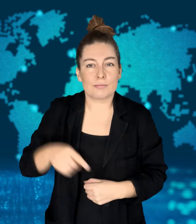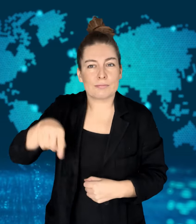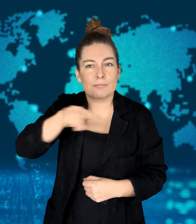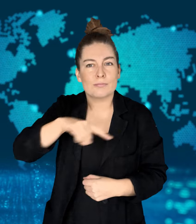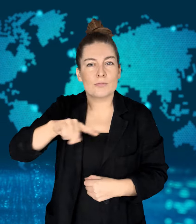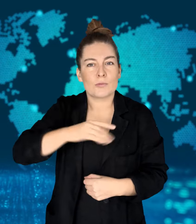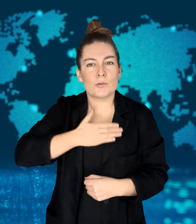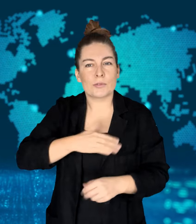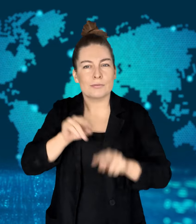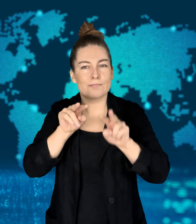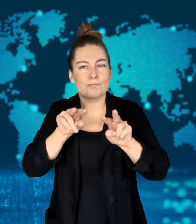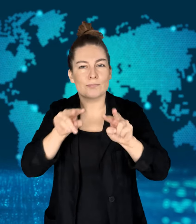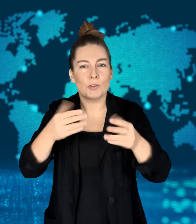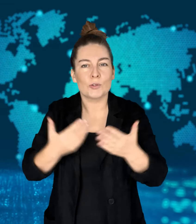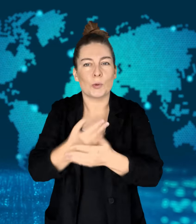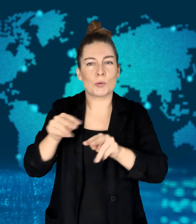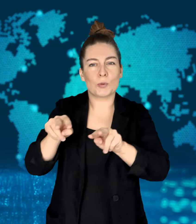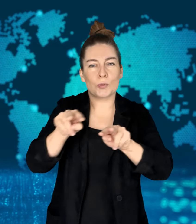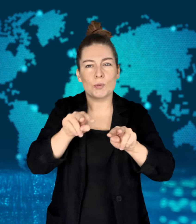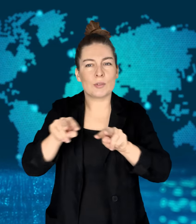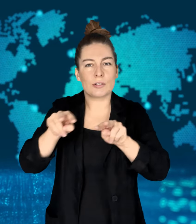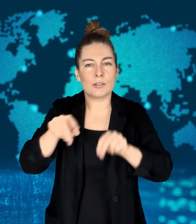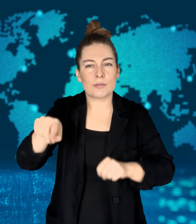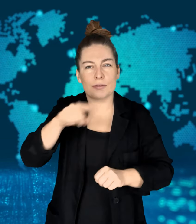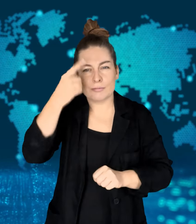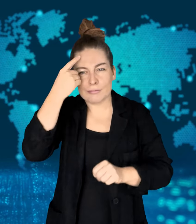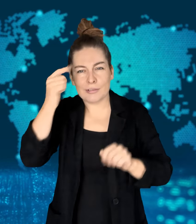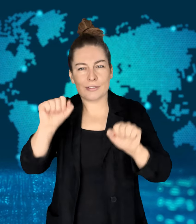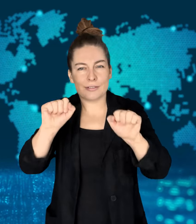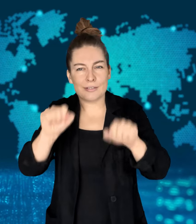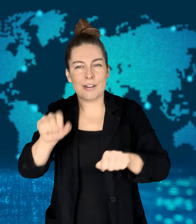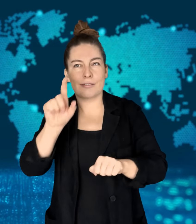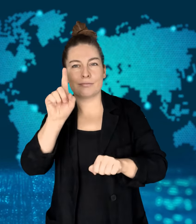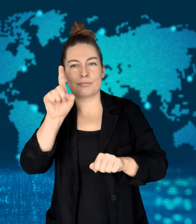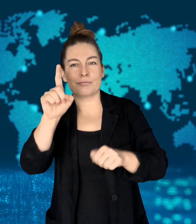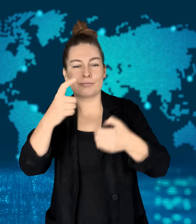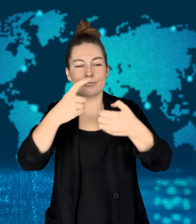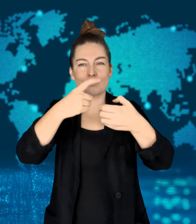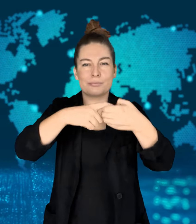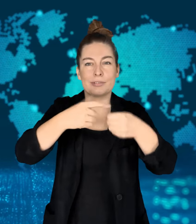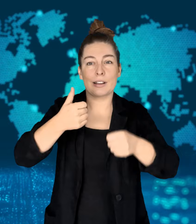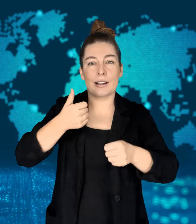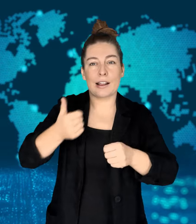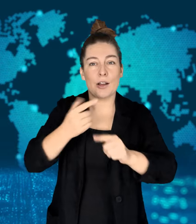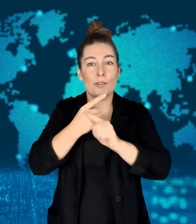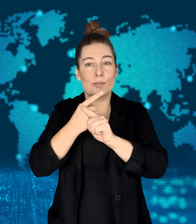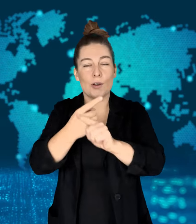Don't forget to subscribe, like, and follow H3 World TV